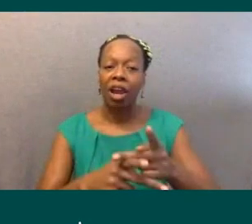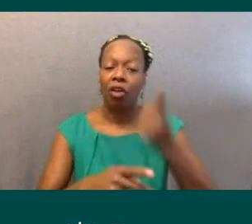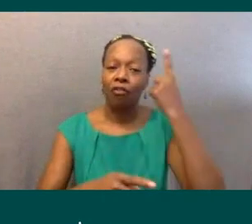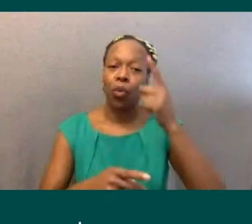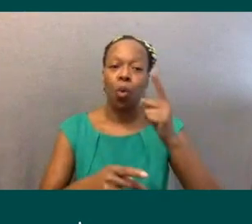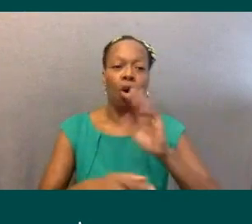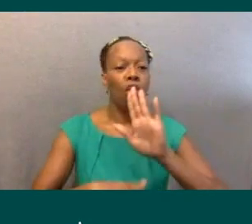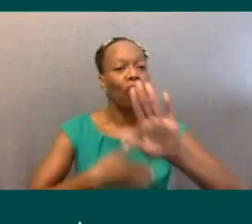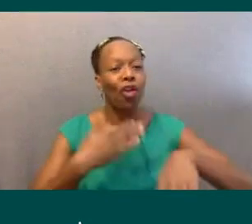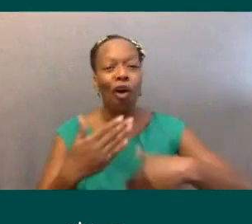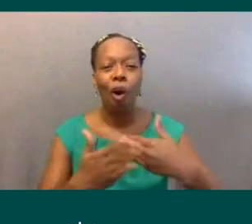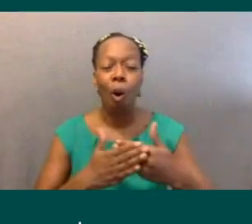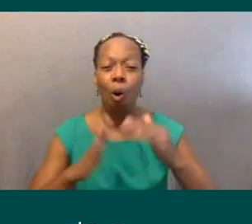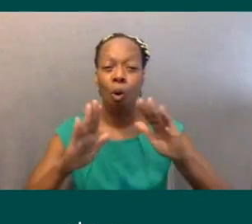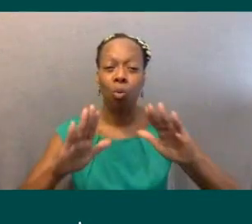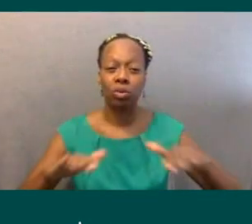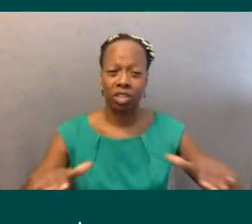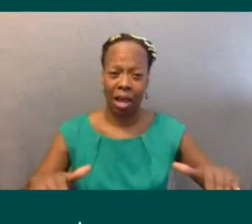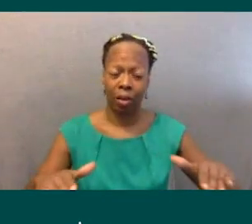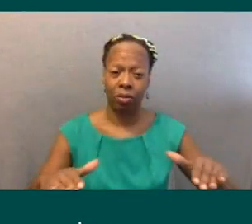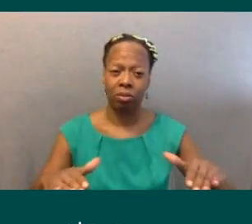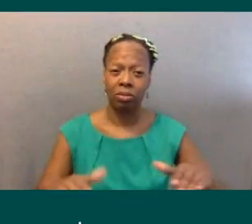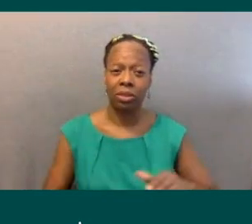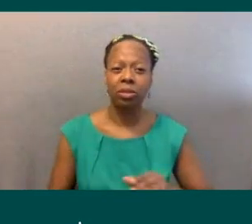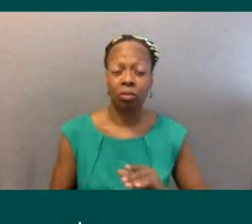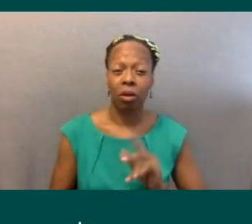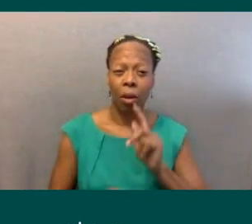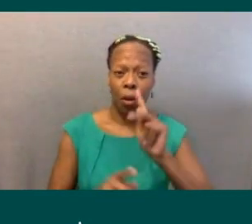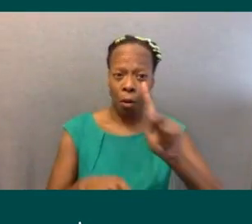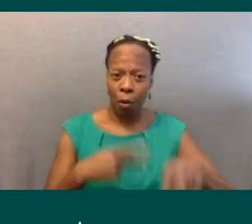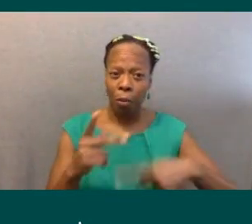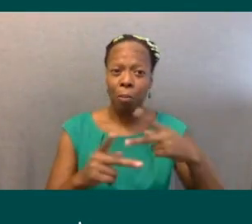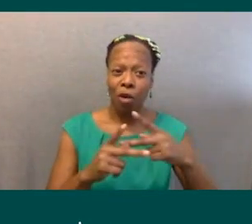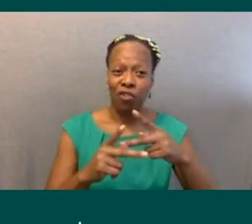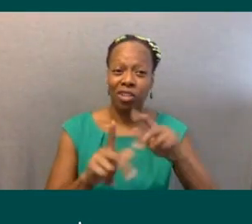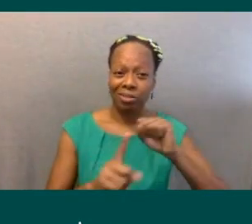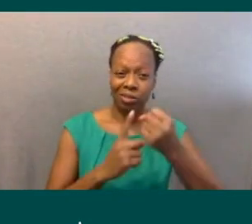Ideally, the team would work together, communicate together,